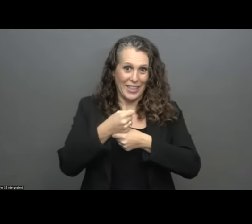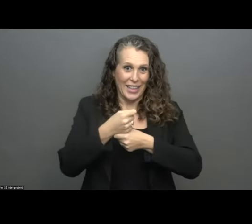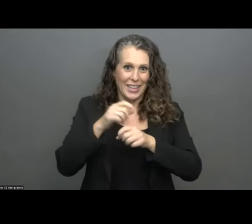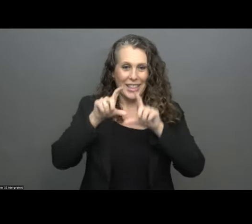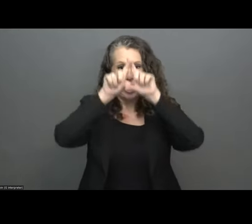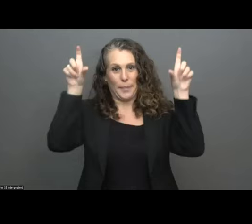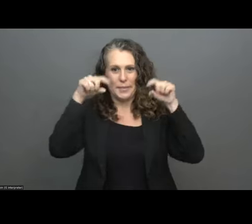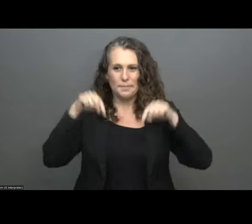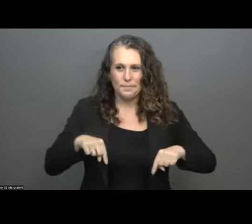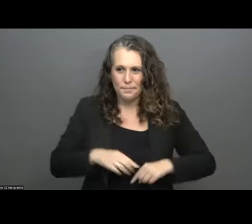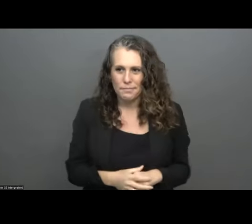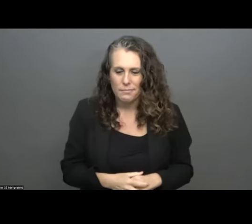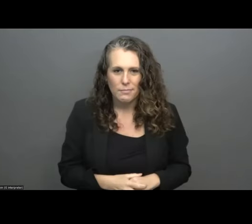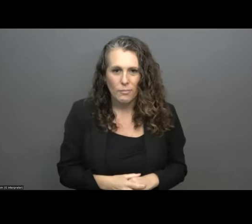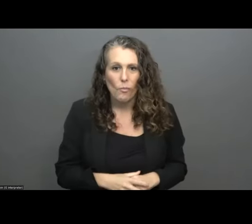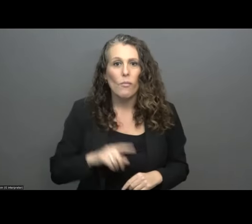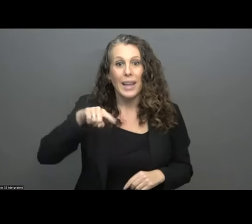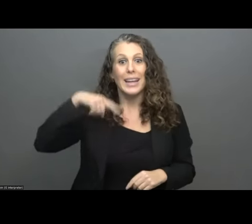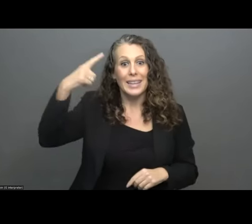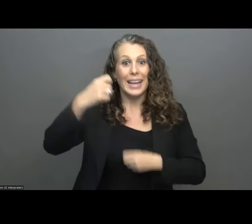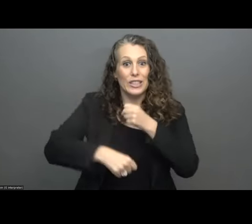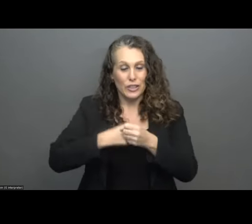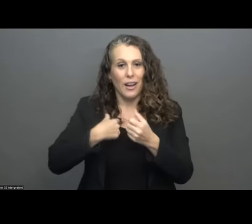be sharing next year. 09:49:46 Why is it important for us and why